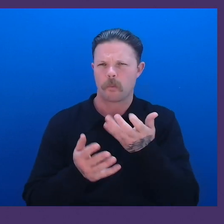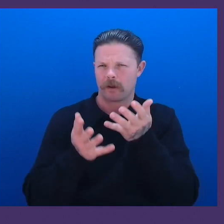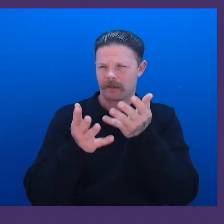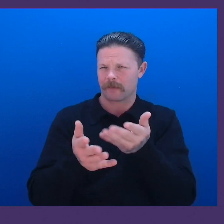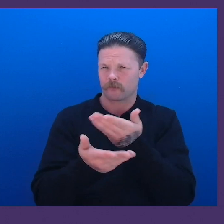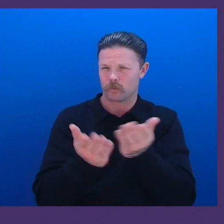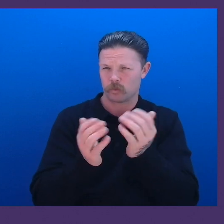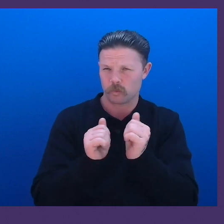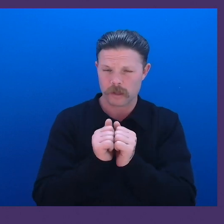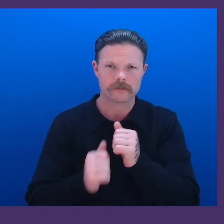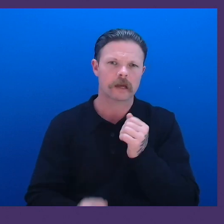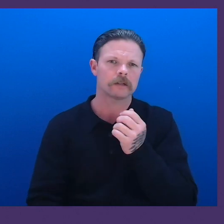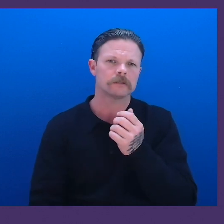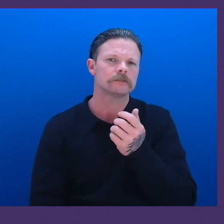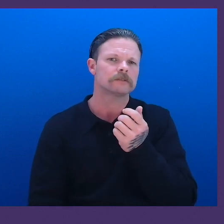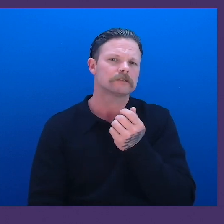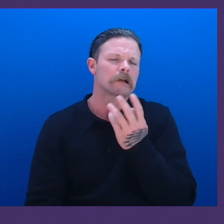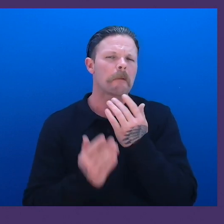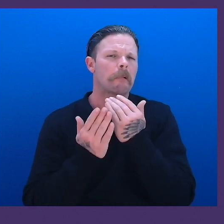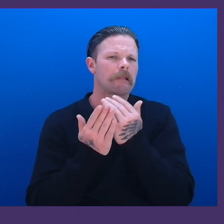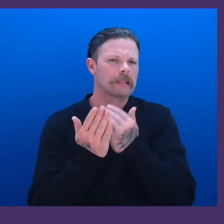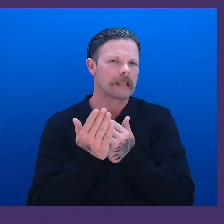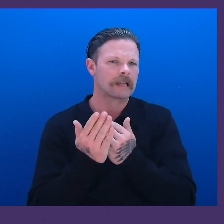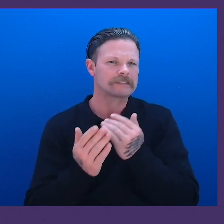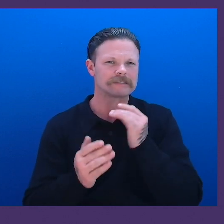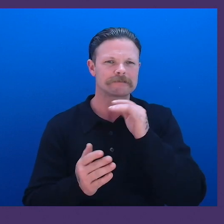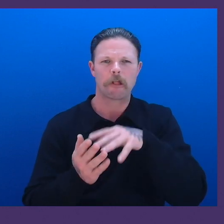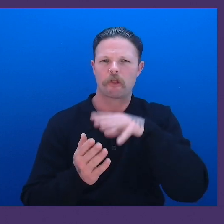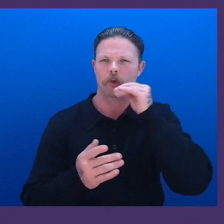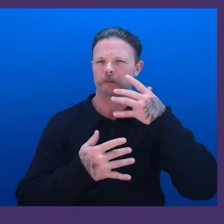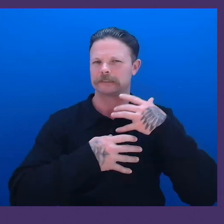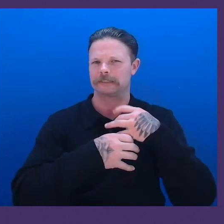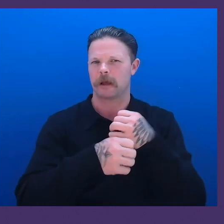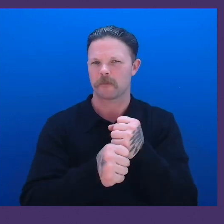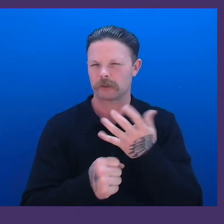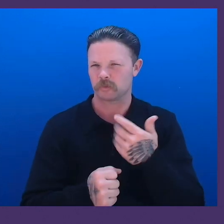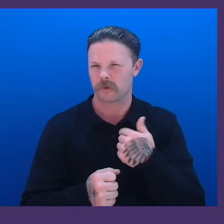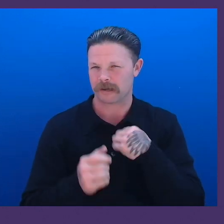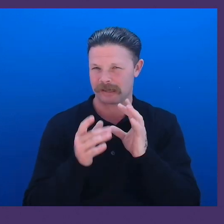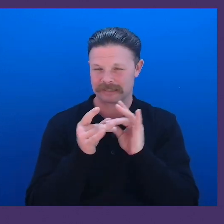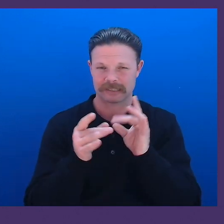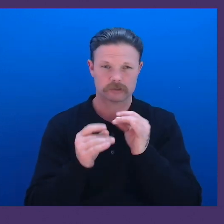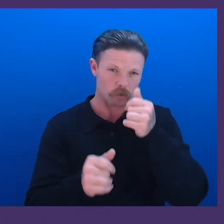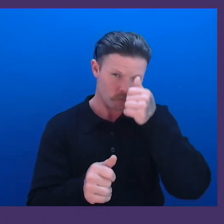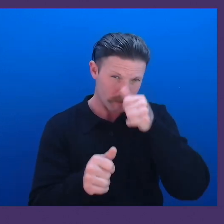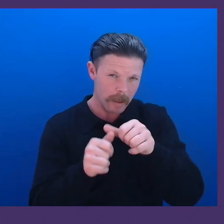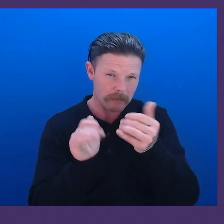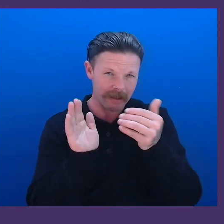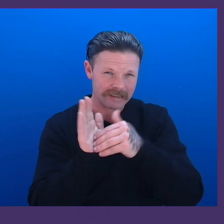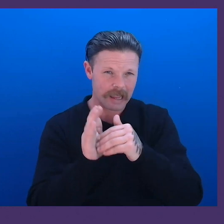to summarize what I said. So, remember again, testing your generative AI applications is super important.